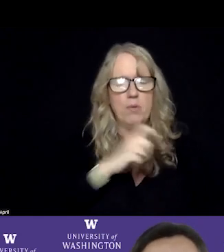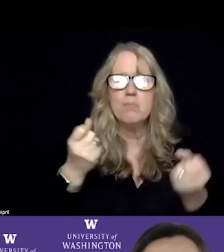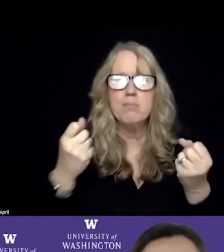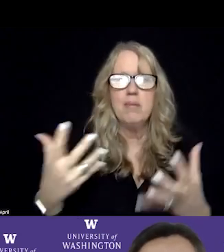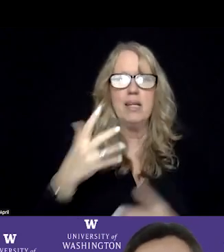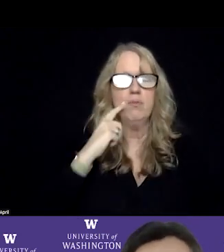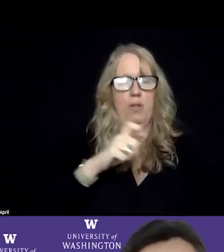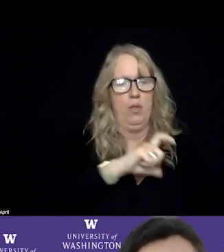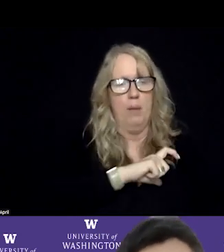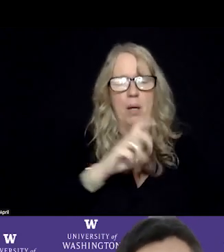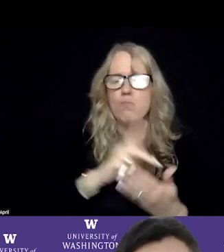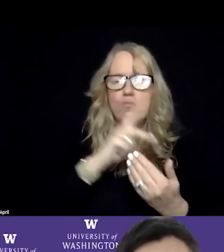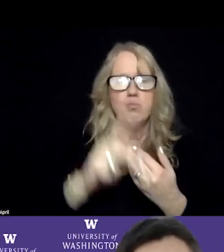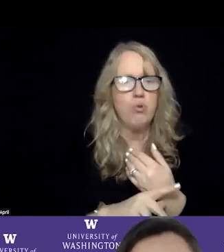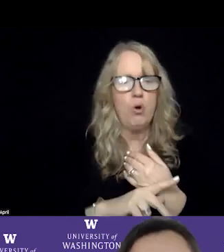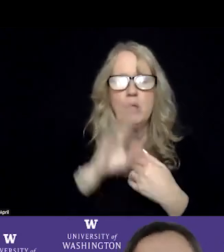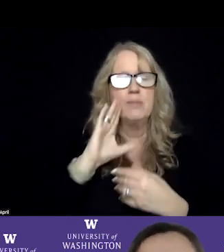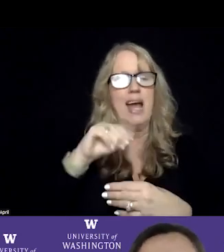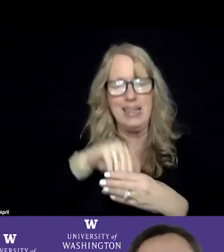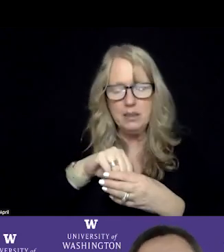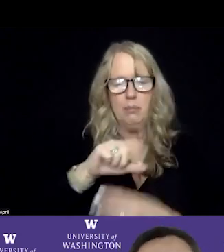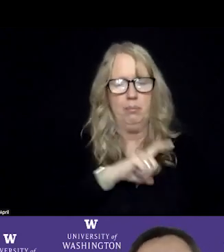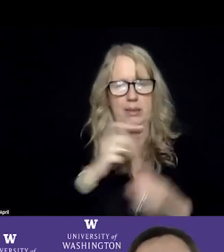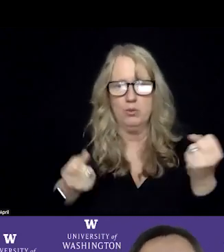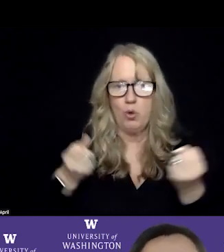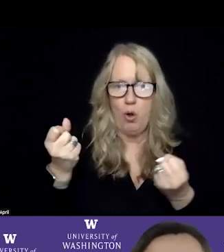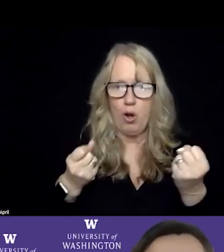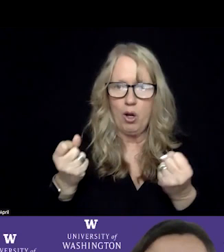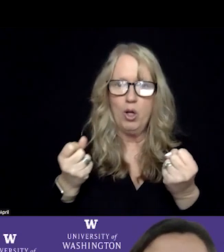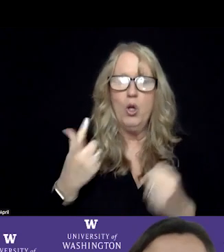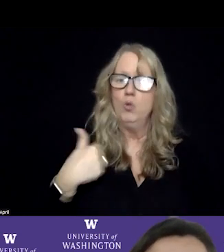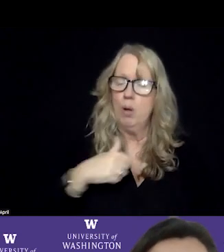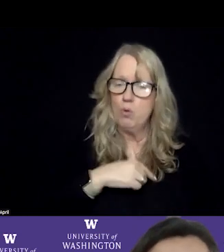PROGRAMS DON'T COME IN POLICE CARS. WE ARE GETTING FIRE AND EMS